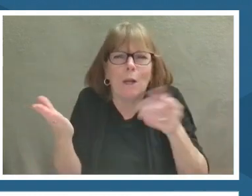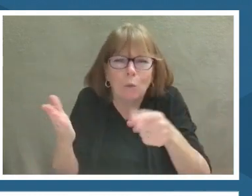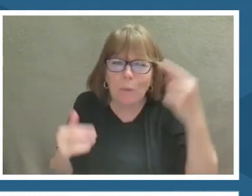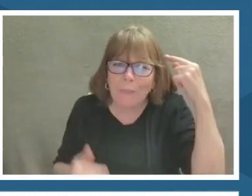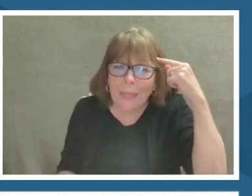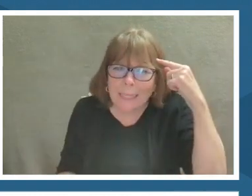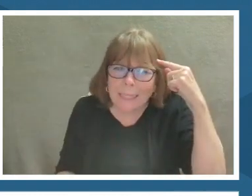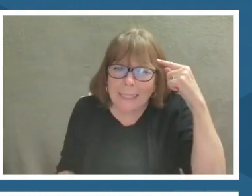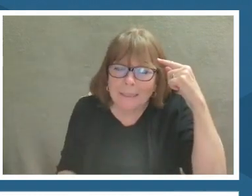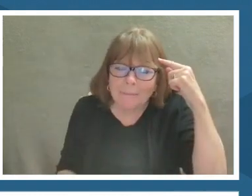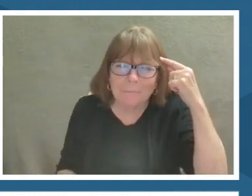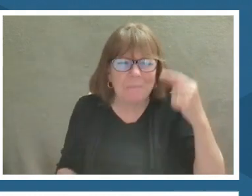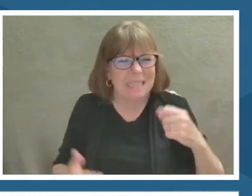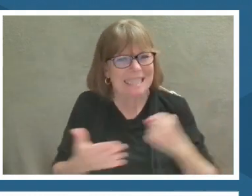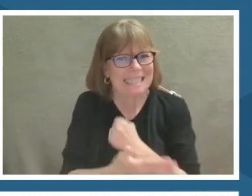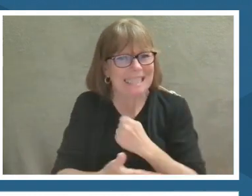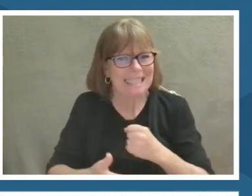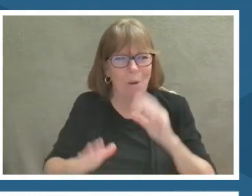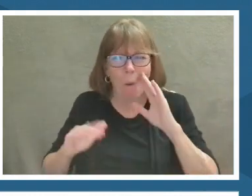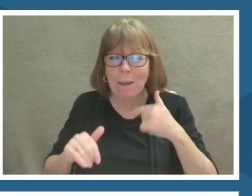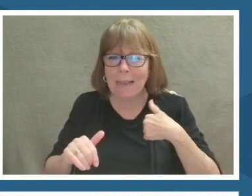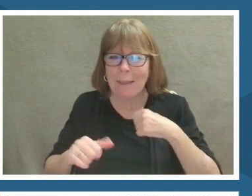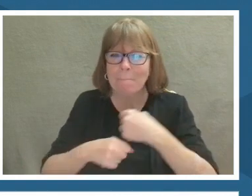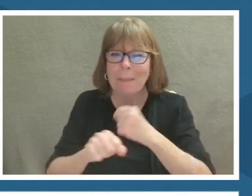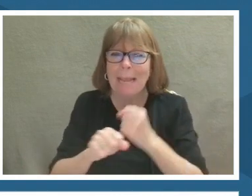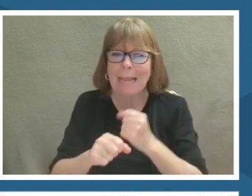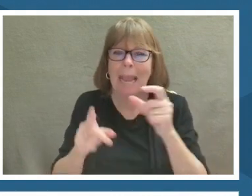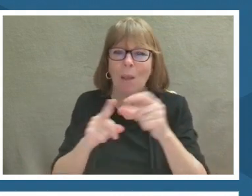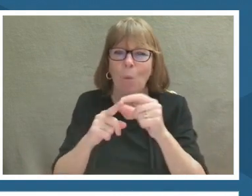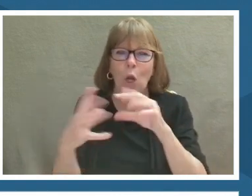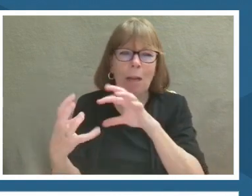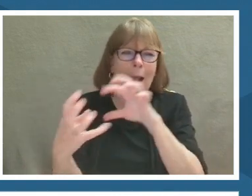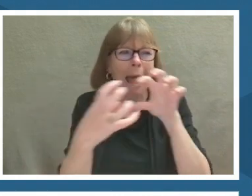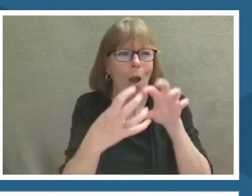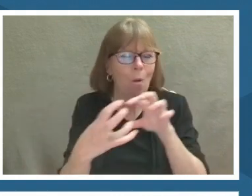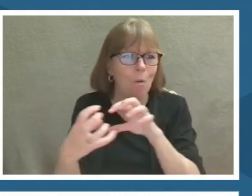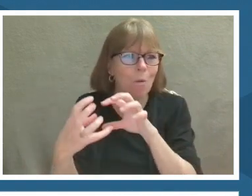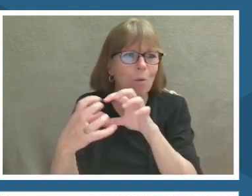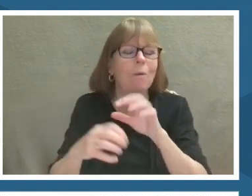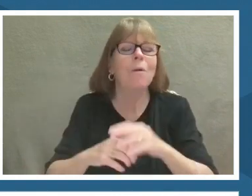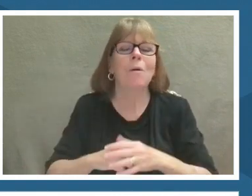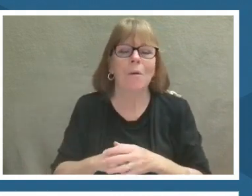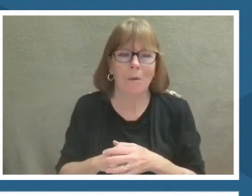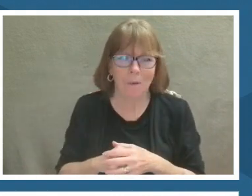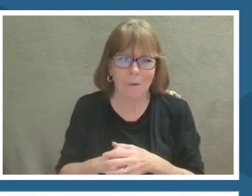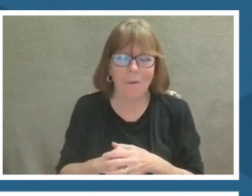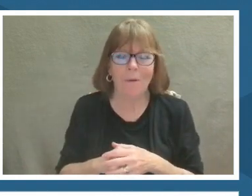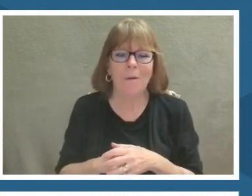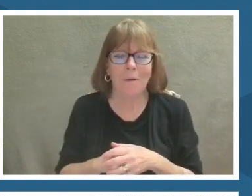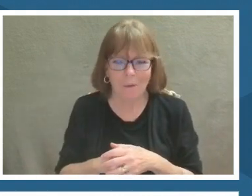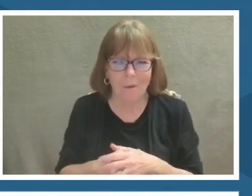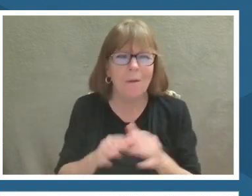for you and maybe we'll do it later so think of that one word that's most descriptive